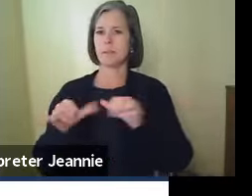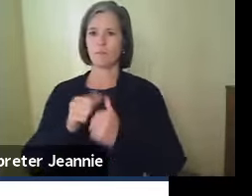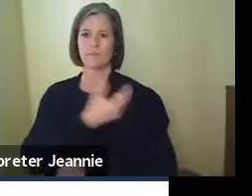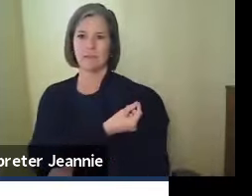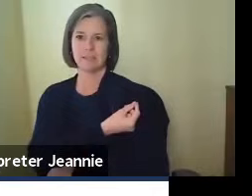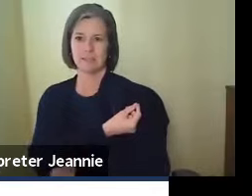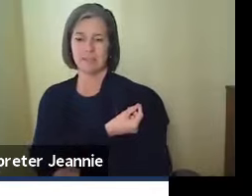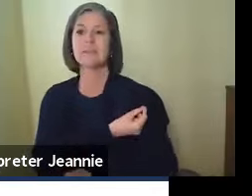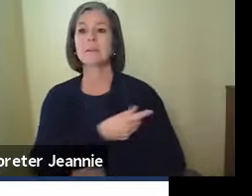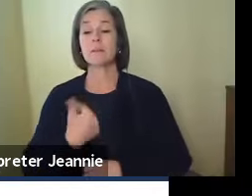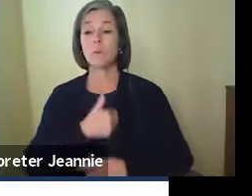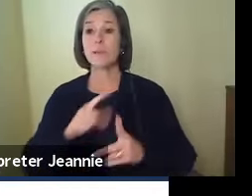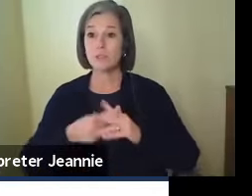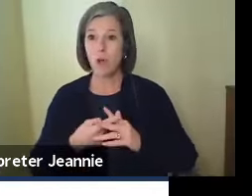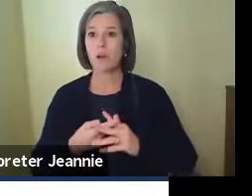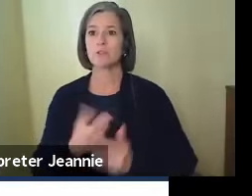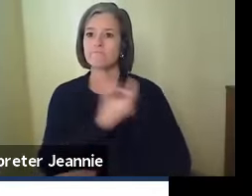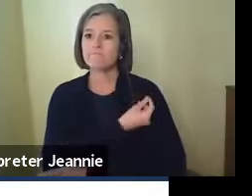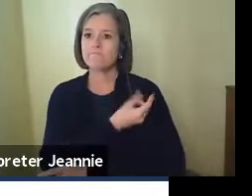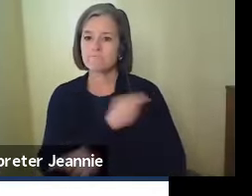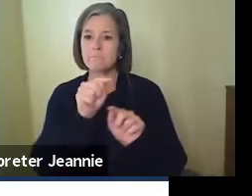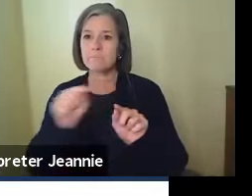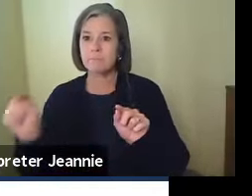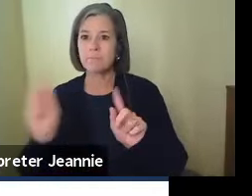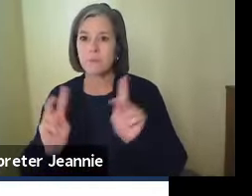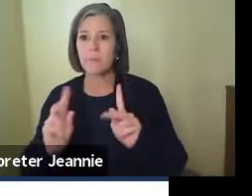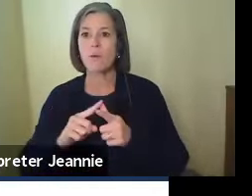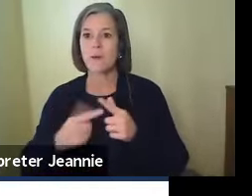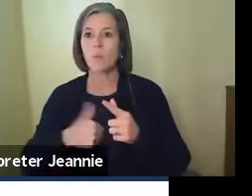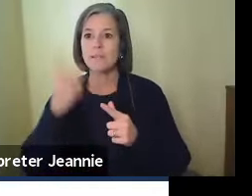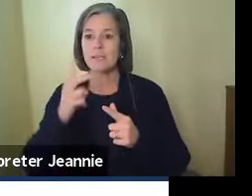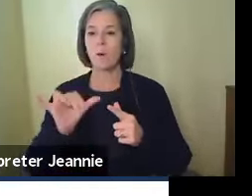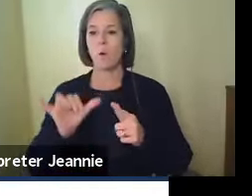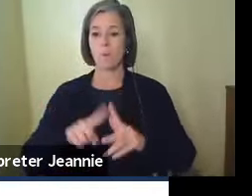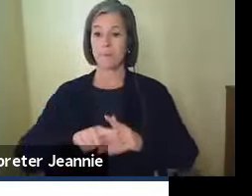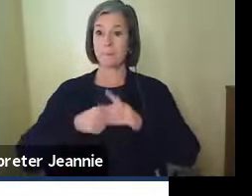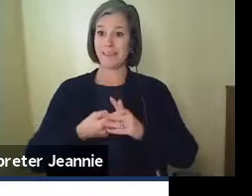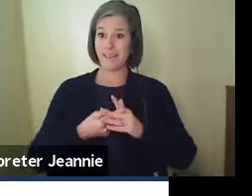people vaccinated, we are starting to see the beginning of the end of this pandemic